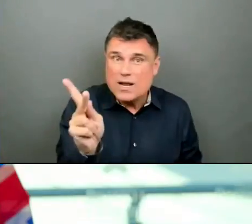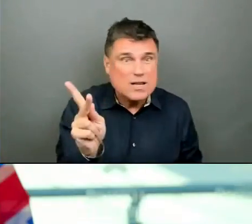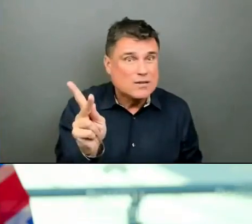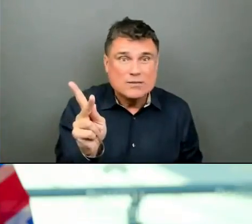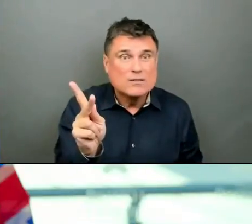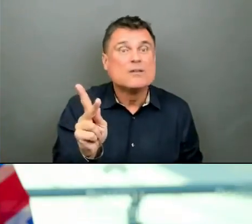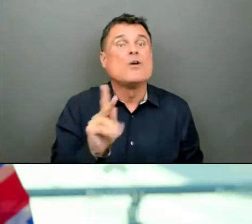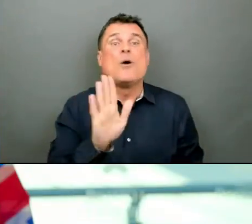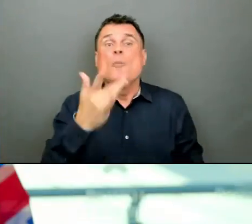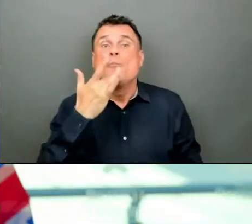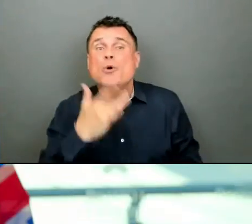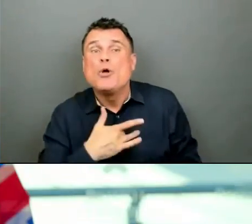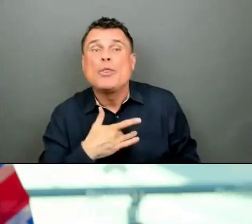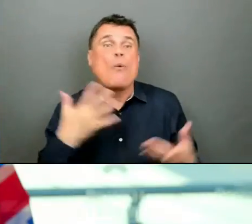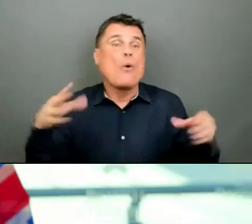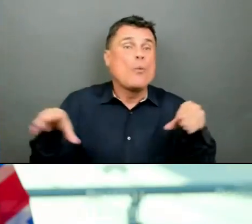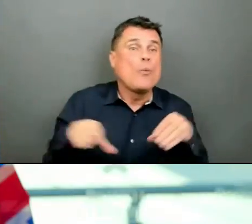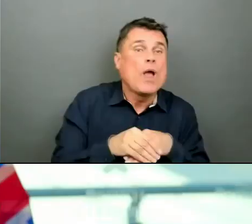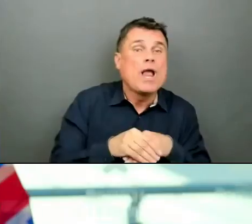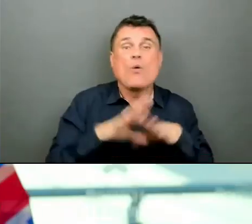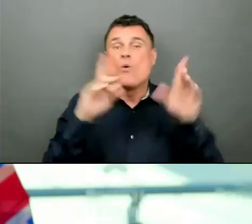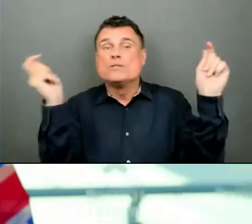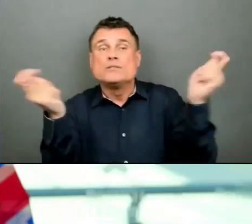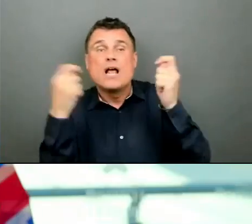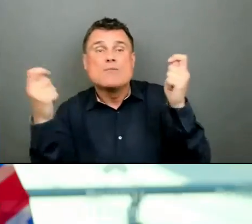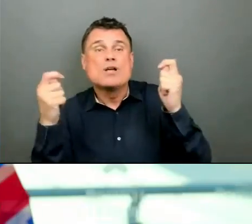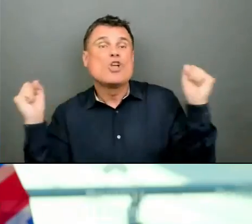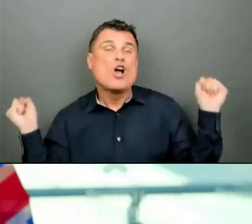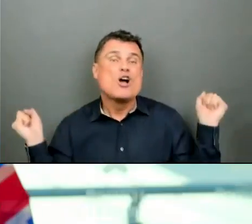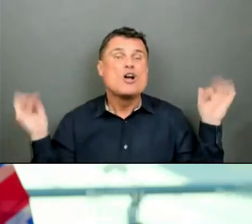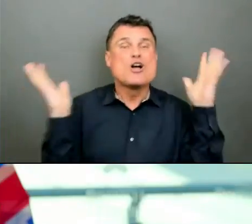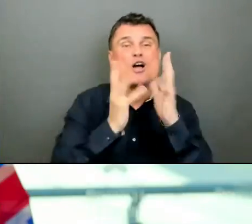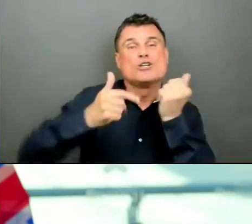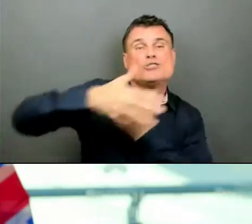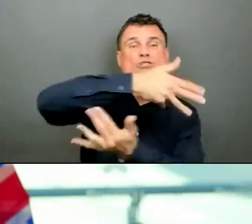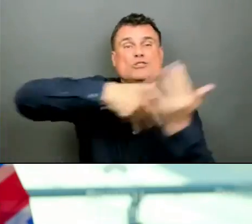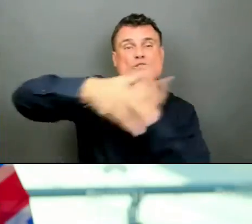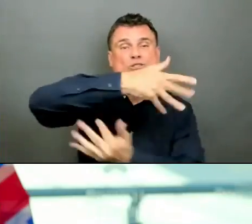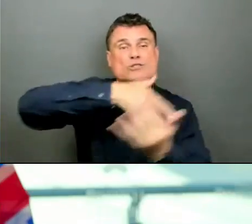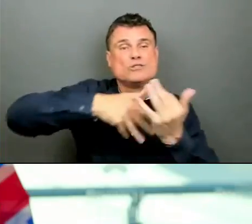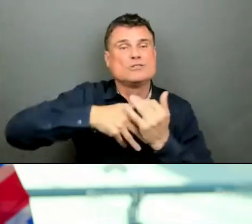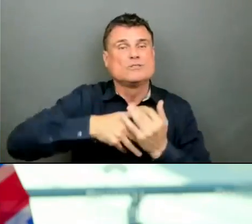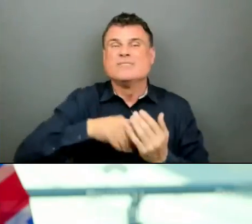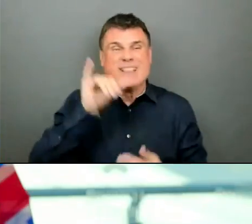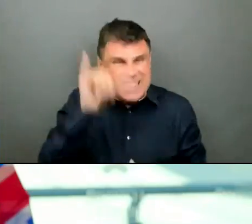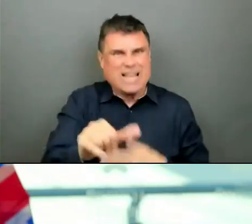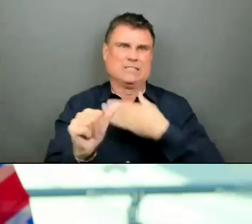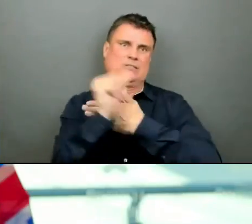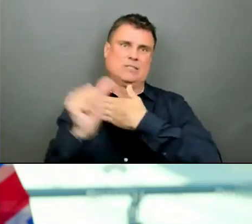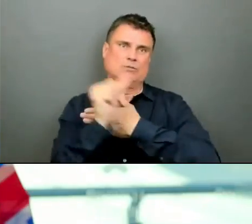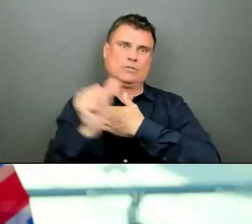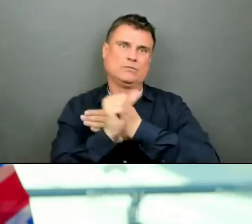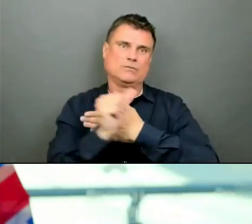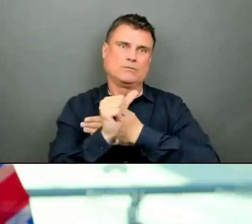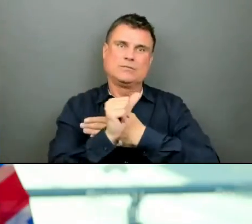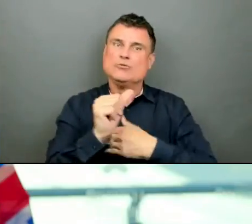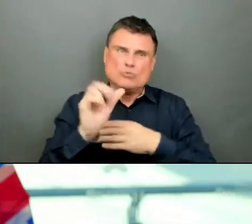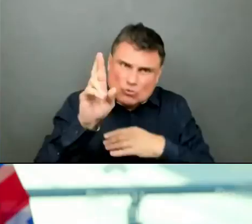where we come together because we are putting people at risk. And those people are the ones that we are closest to.